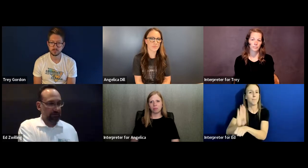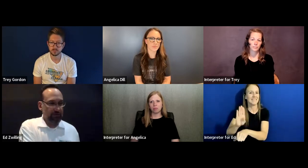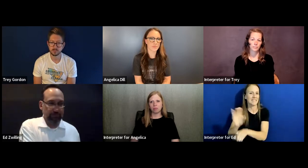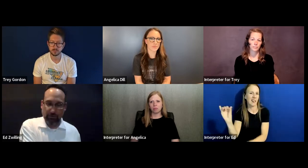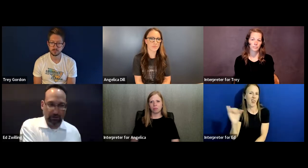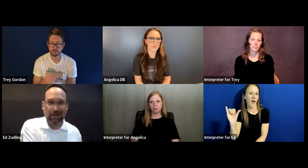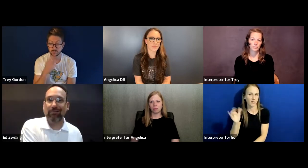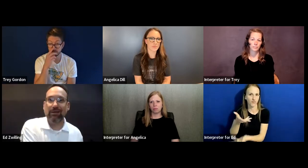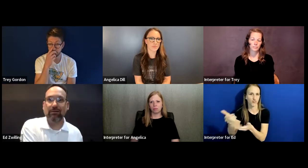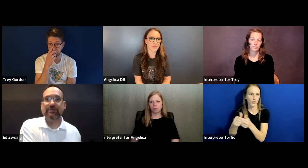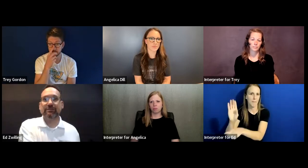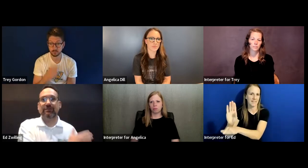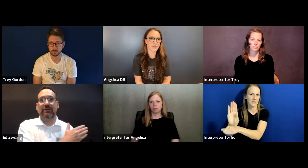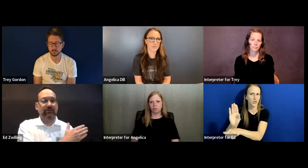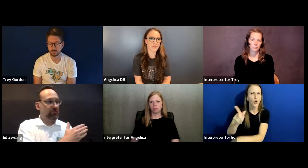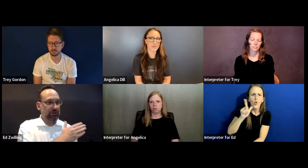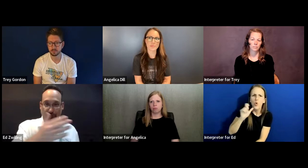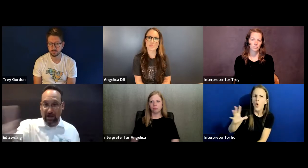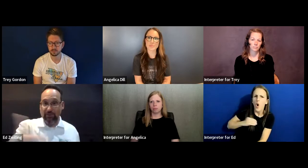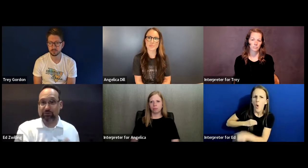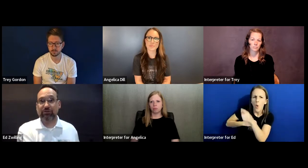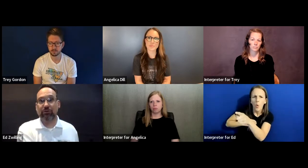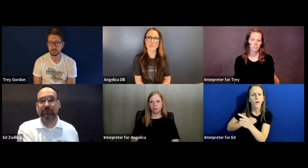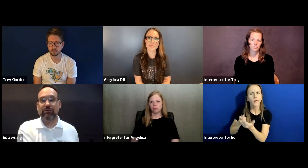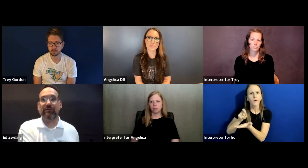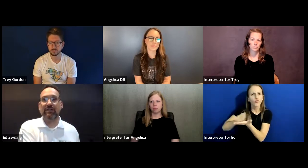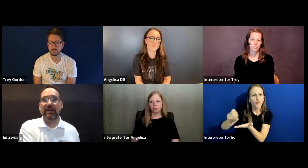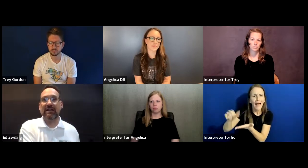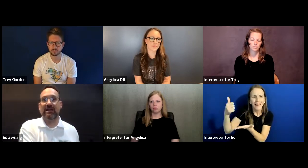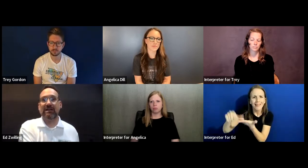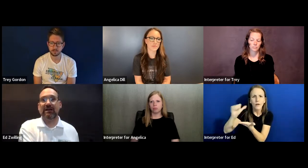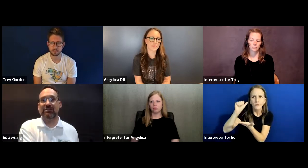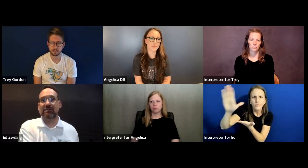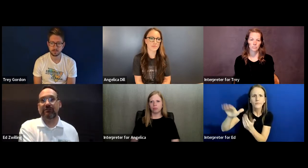you can you can write letters you can you can provide those materials you can find on ada.gov